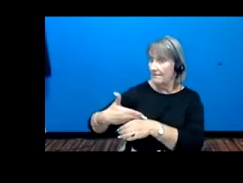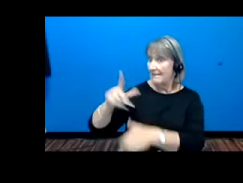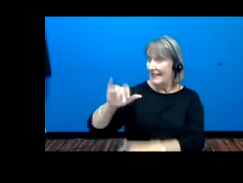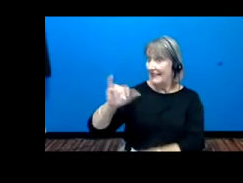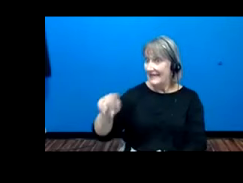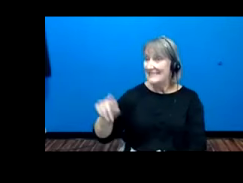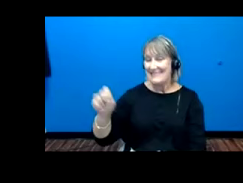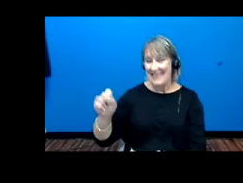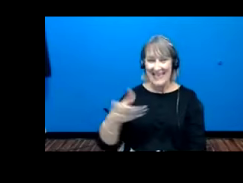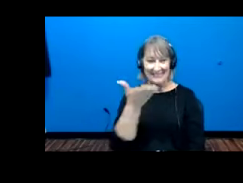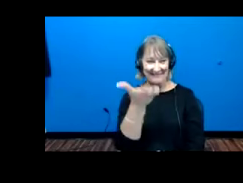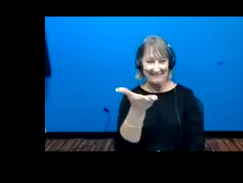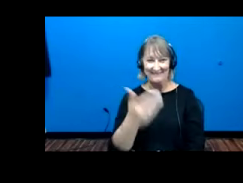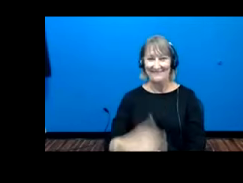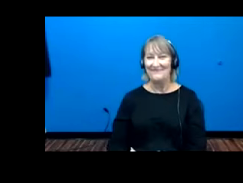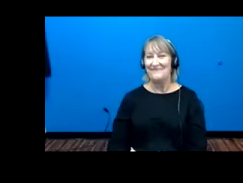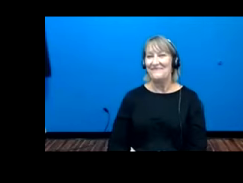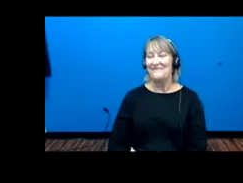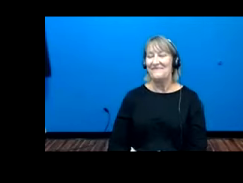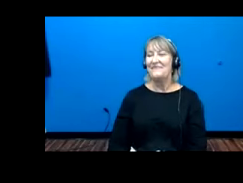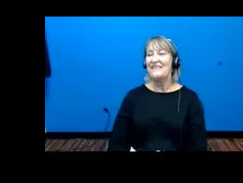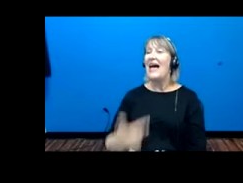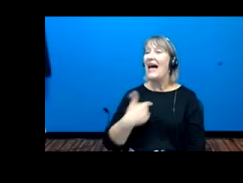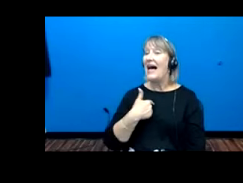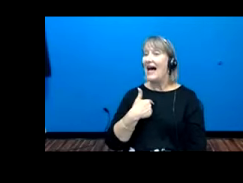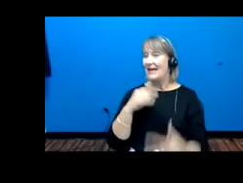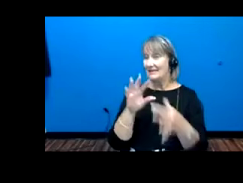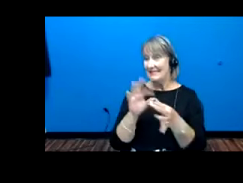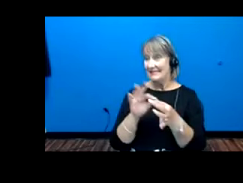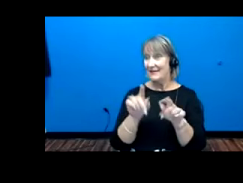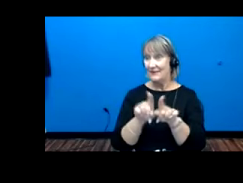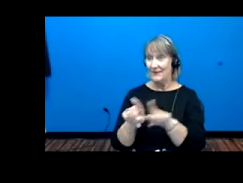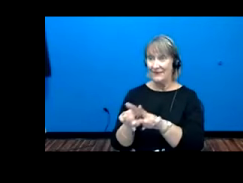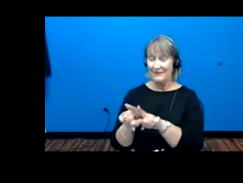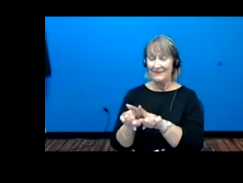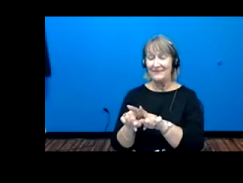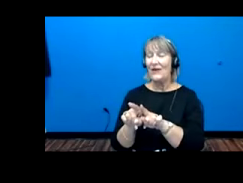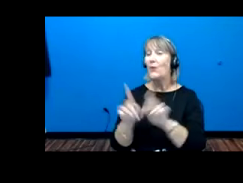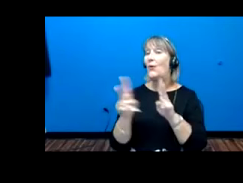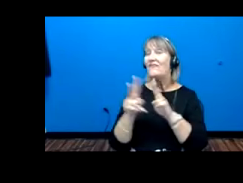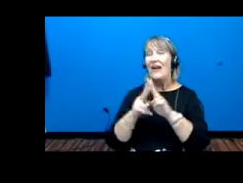Please, Liz. Liz: Well, I was just going to say, coming soon, and we are very excited about this, and again, as Carolyn said,